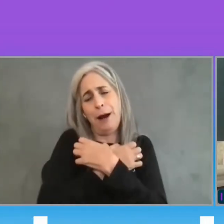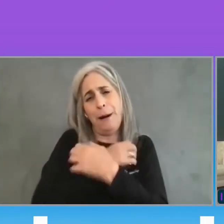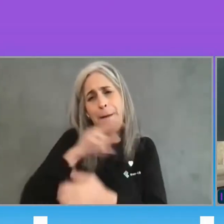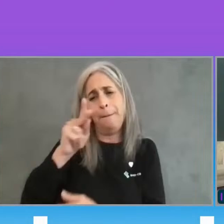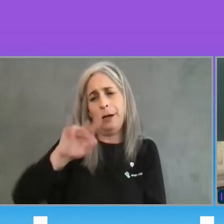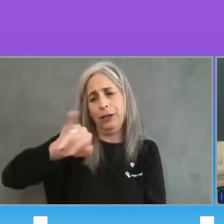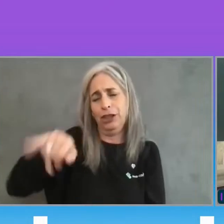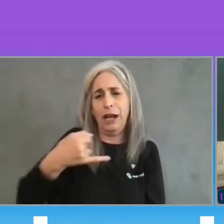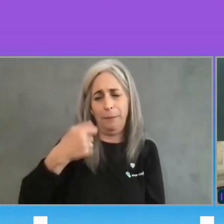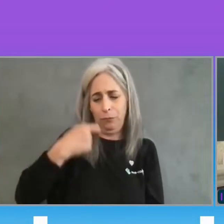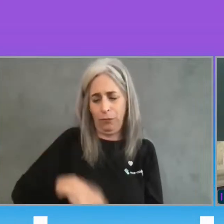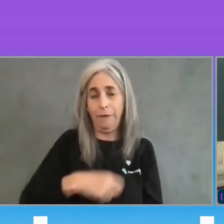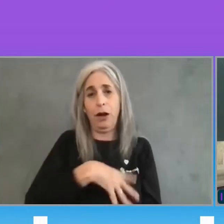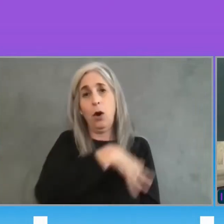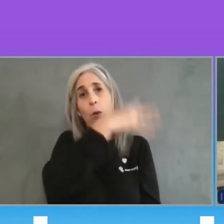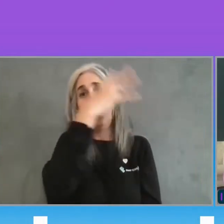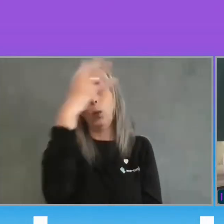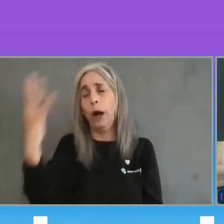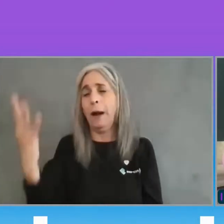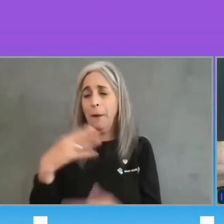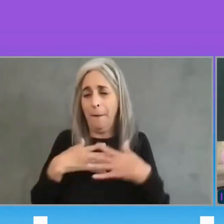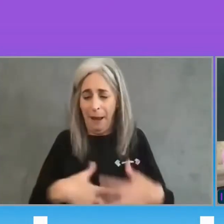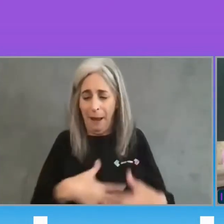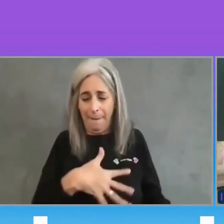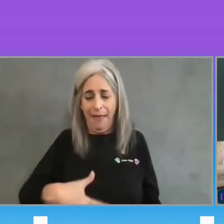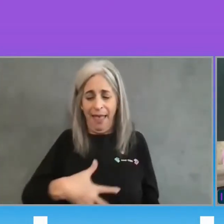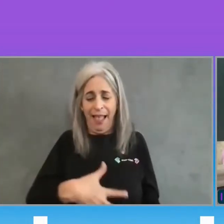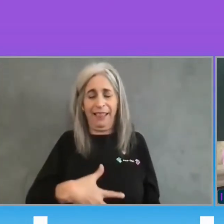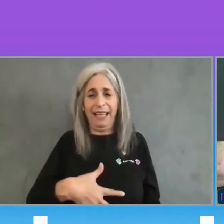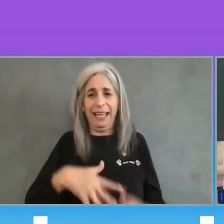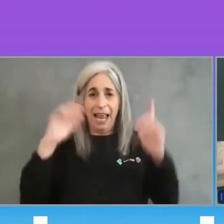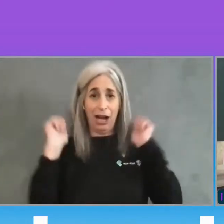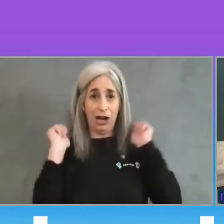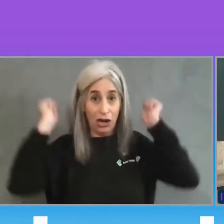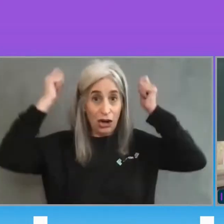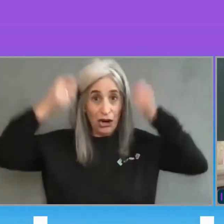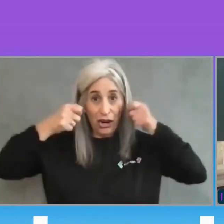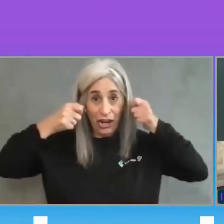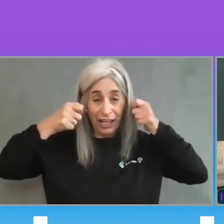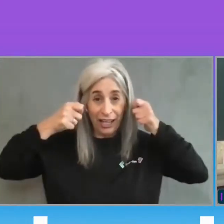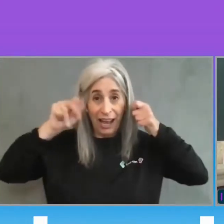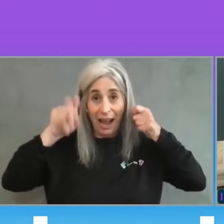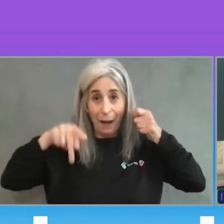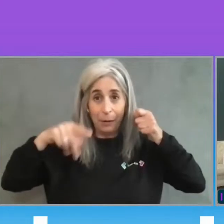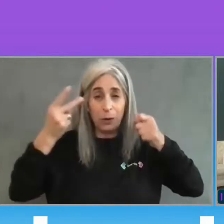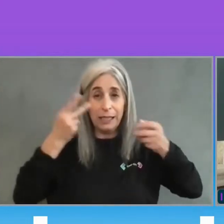onesie. I have a rainbow on my belly, and I even put the hood